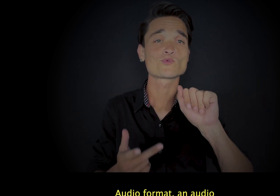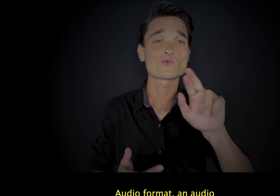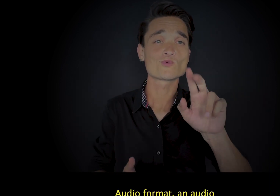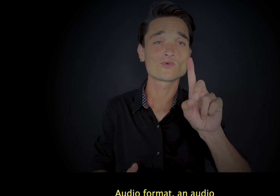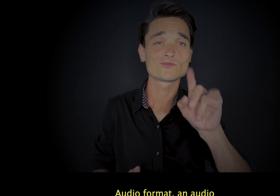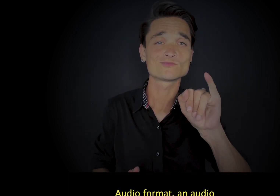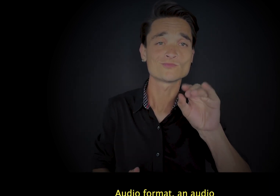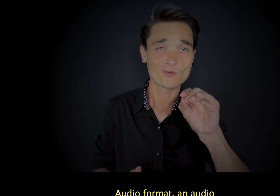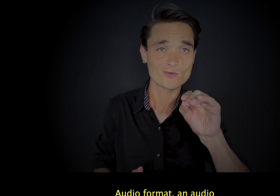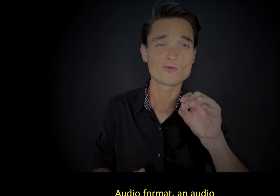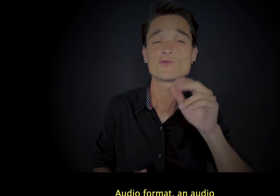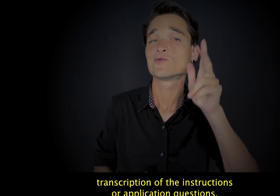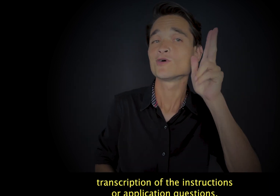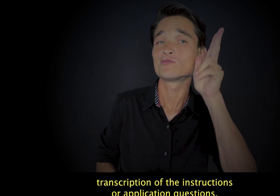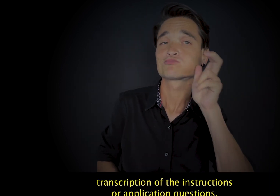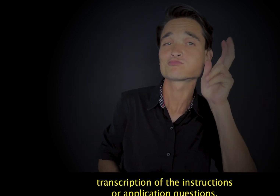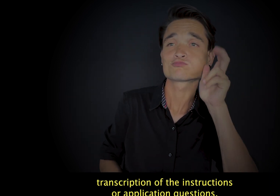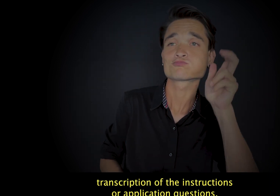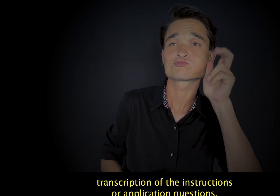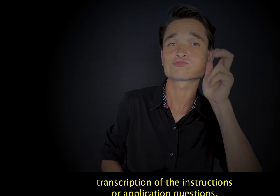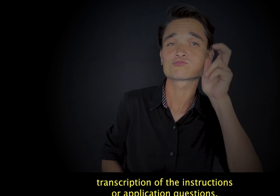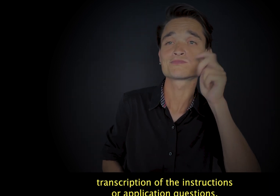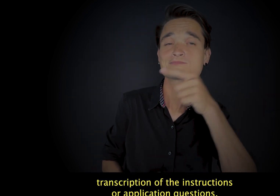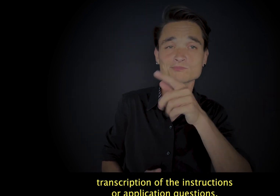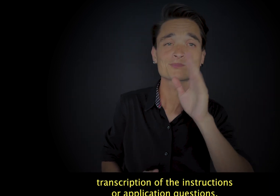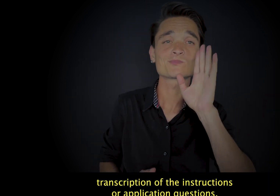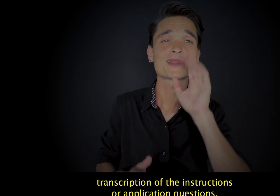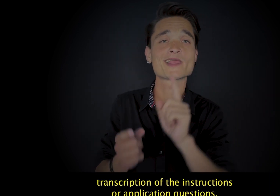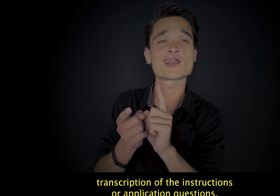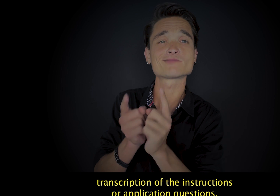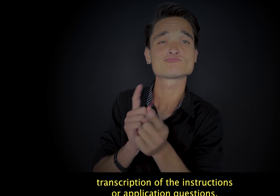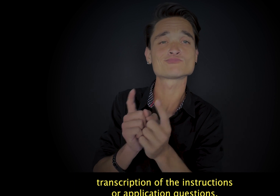Audio format, an audio transcription of the instructions or application questions,